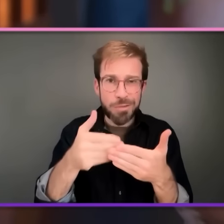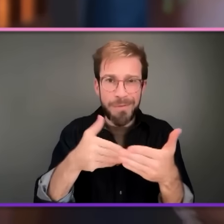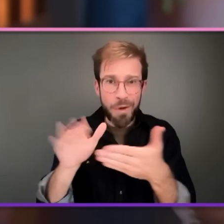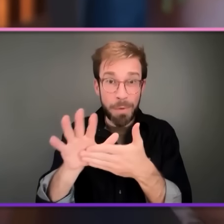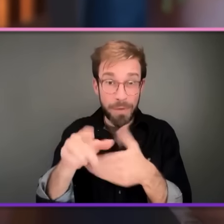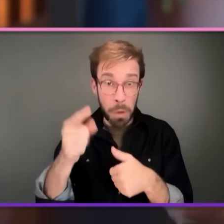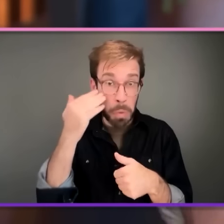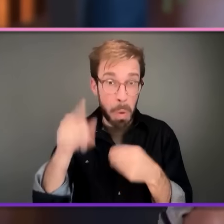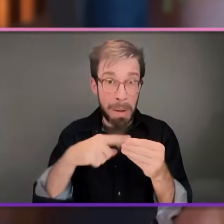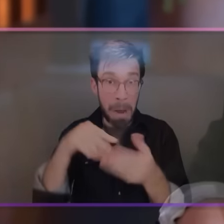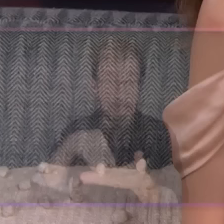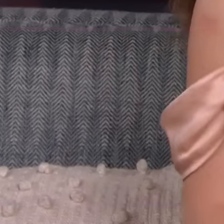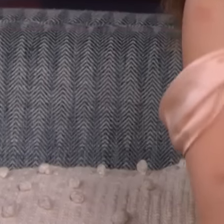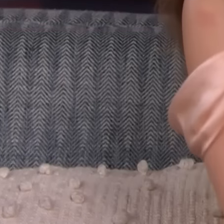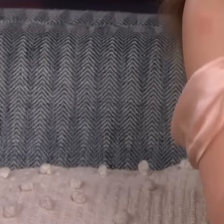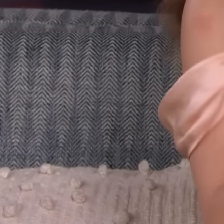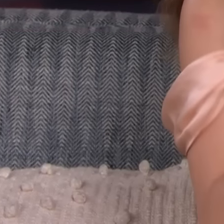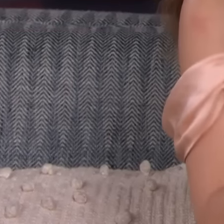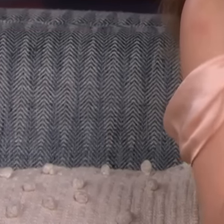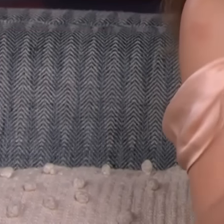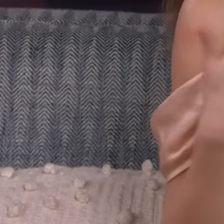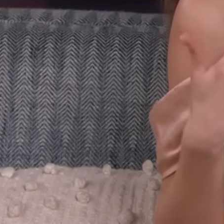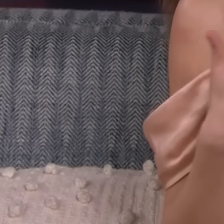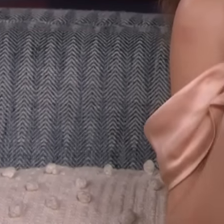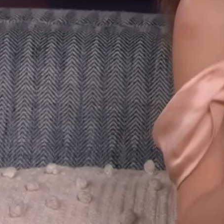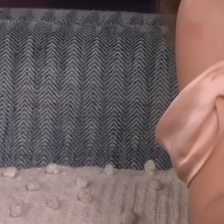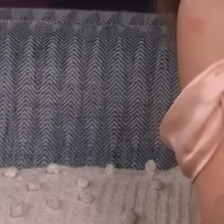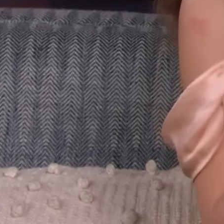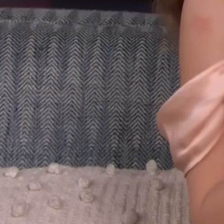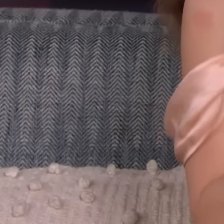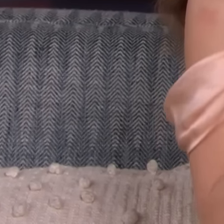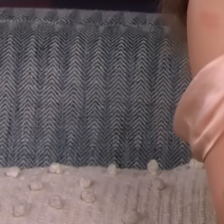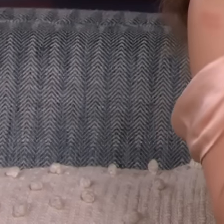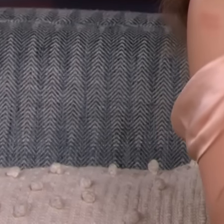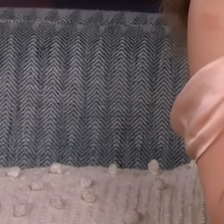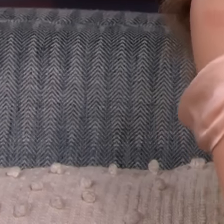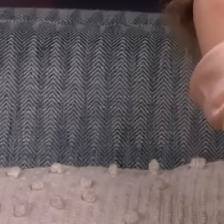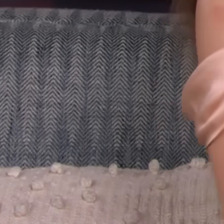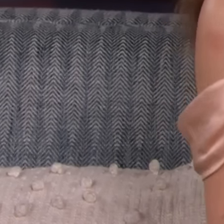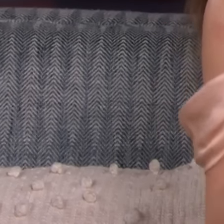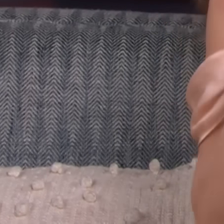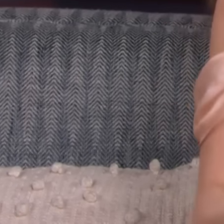[Interpreter] No, the character was not deaf, actually. It was written for a hearing actress, but I came across the script,